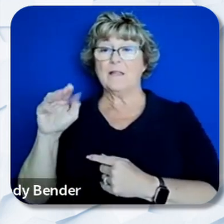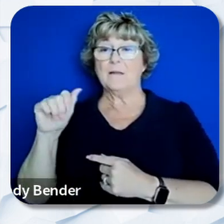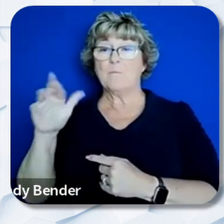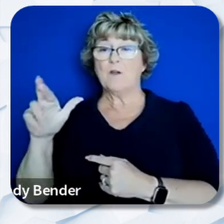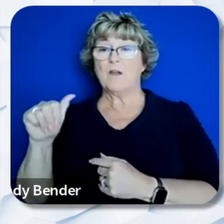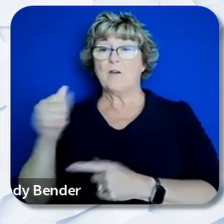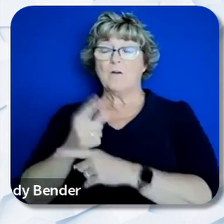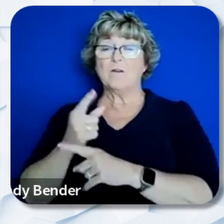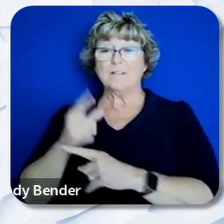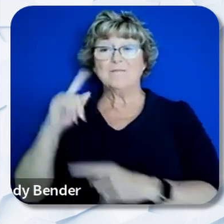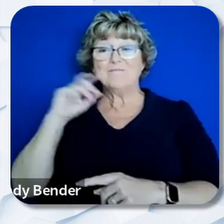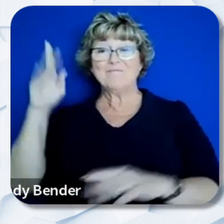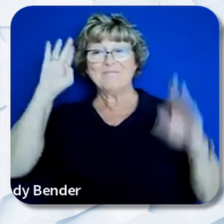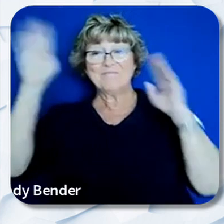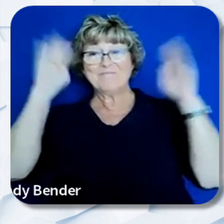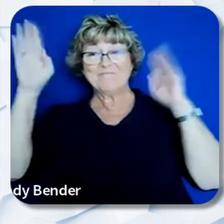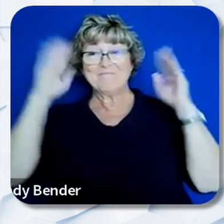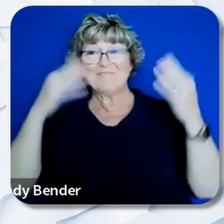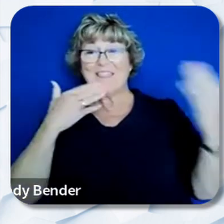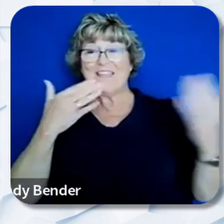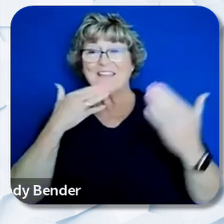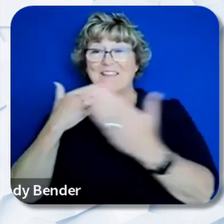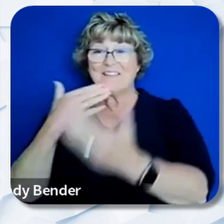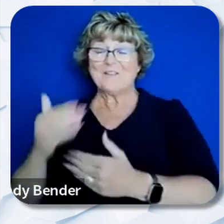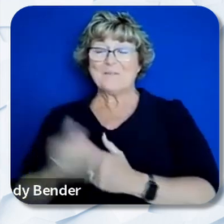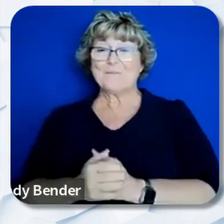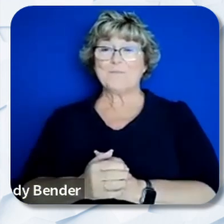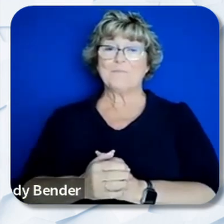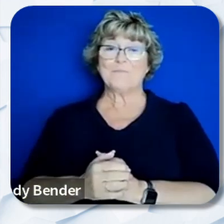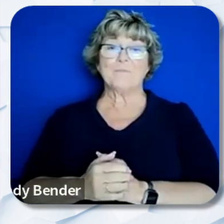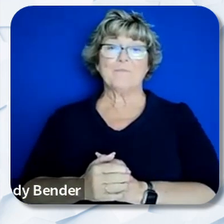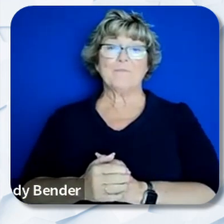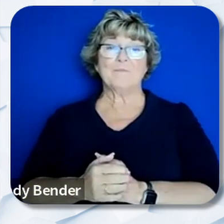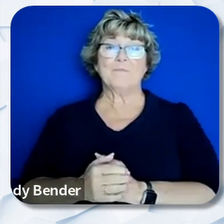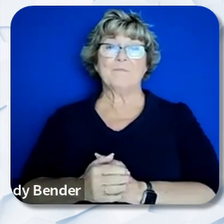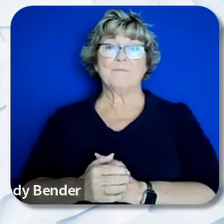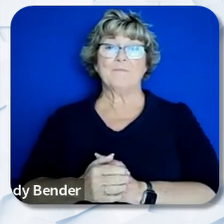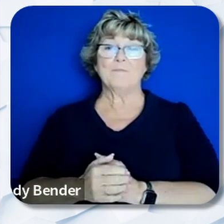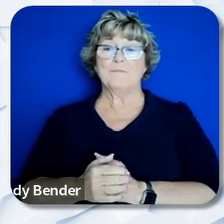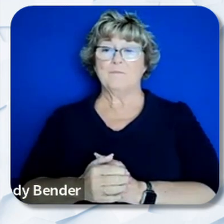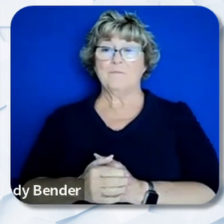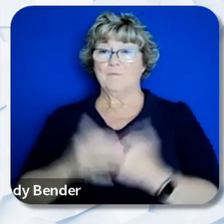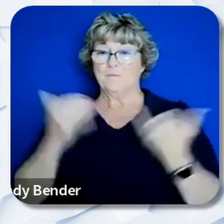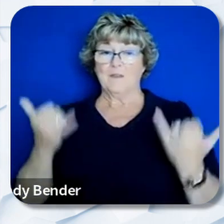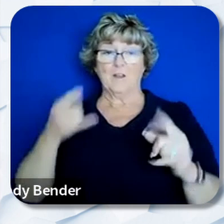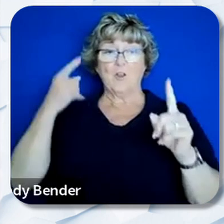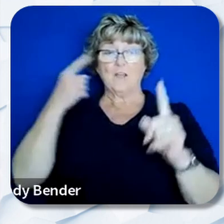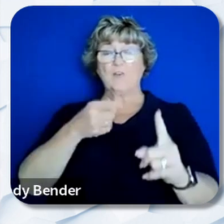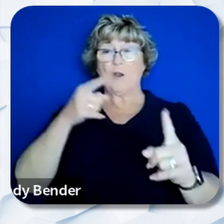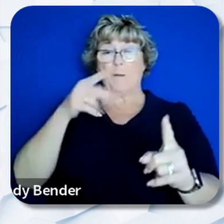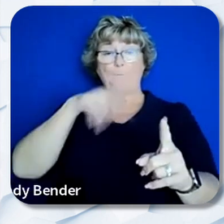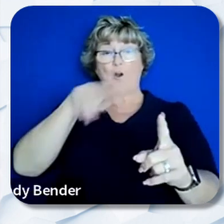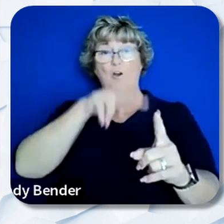Shiyloh and Steven. Appreciate your time. Here's the Targeted monitoring tier activity